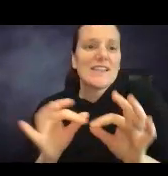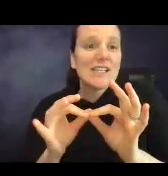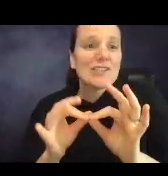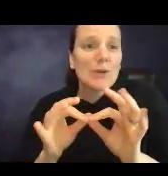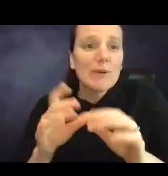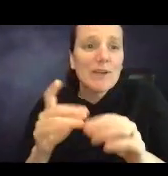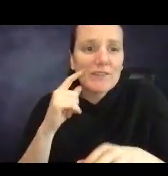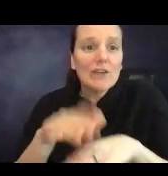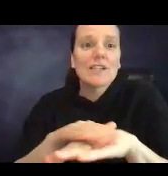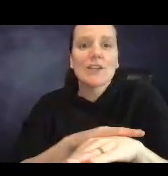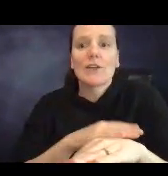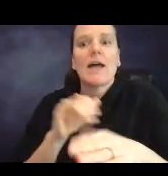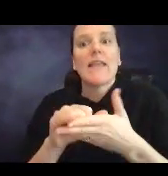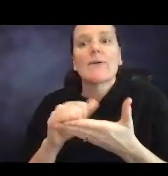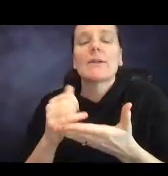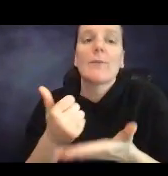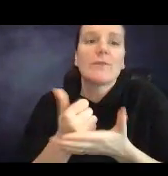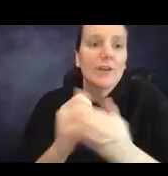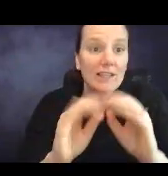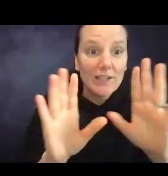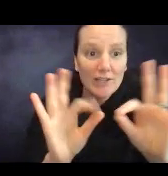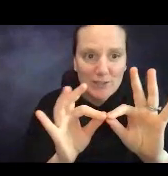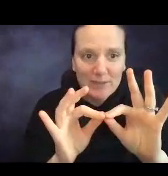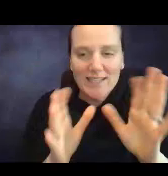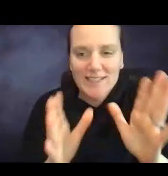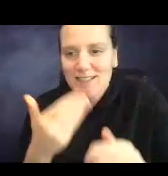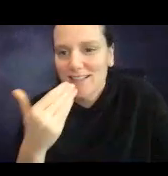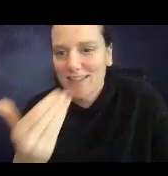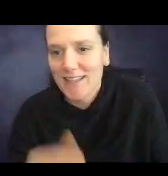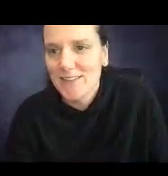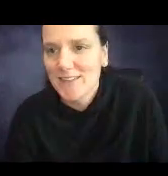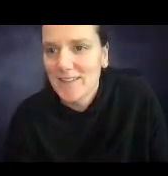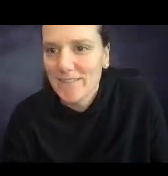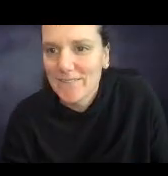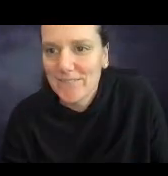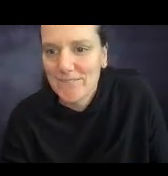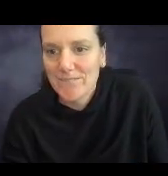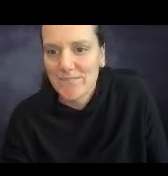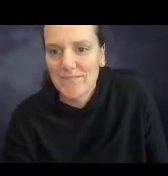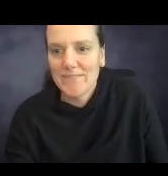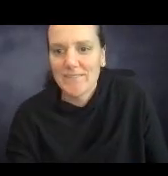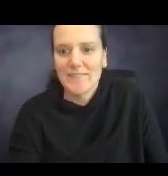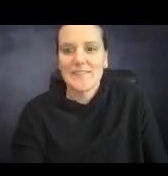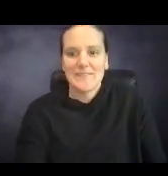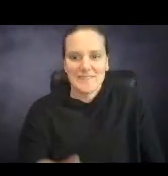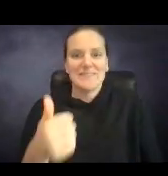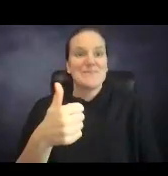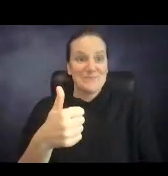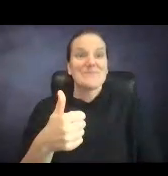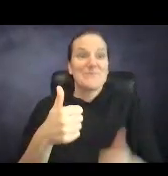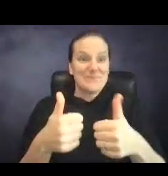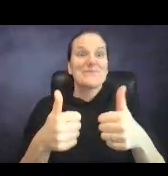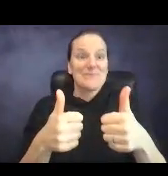All right, just the interpreter, if you could slow down, that would help for clear interpretation. Thank you. Okay, the interpreter asked that I slow down.